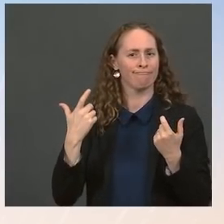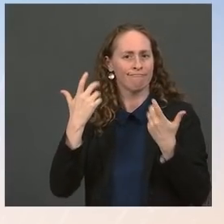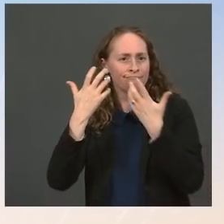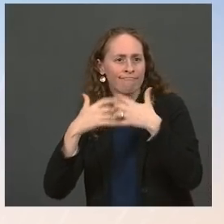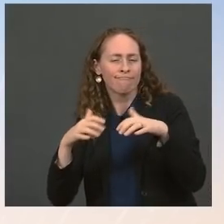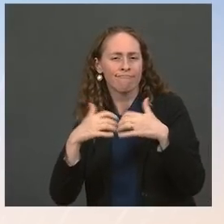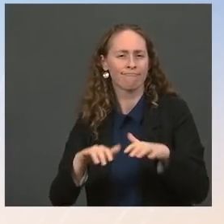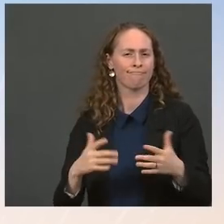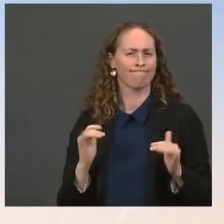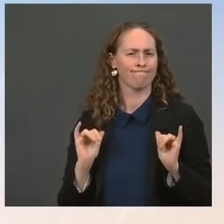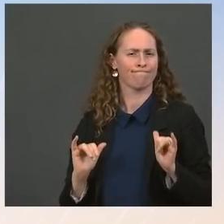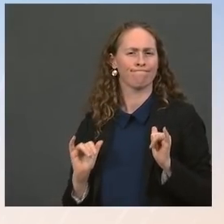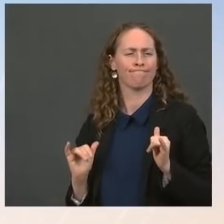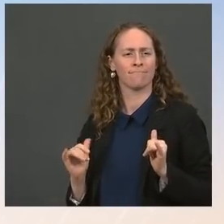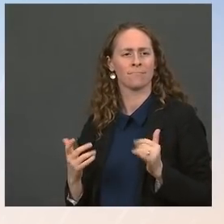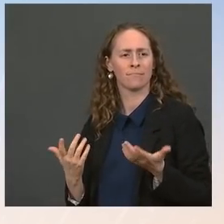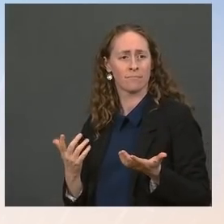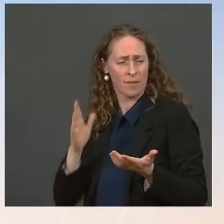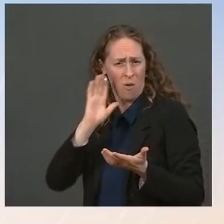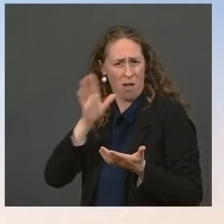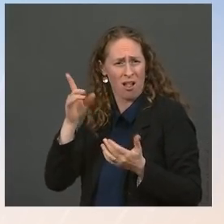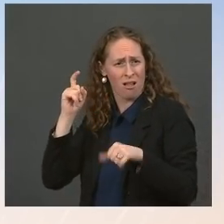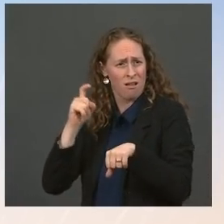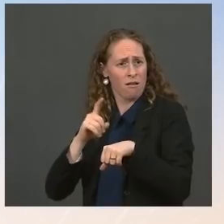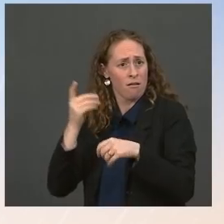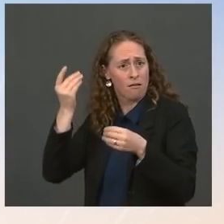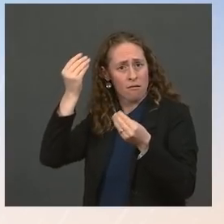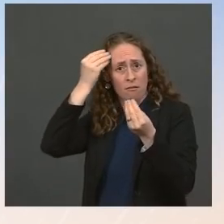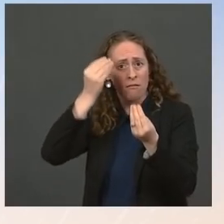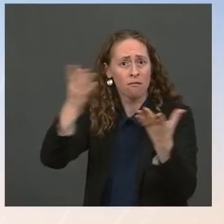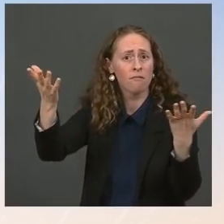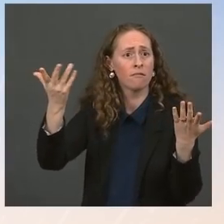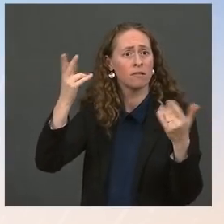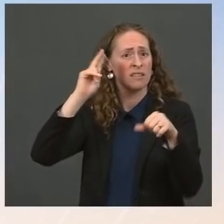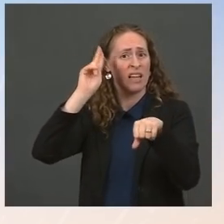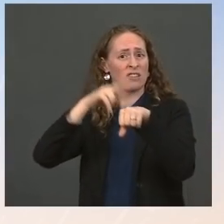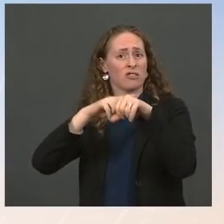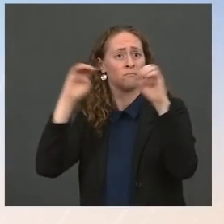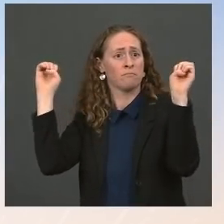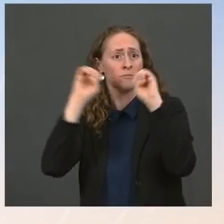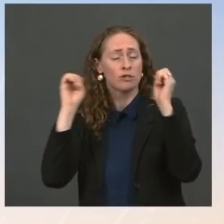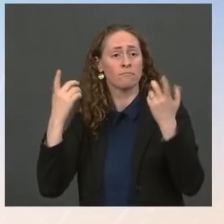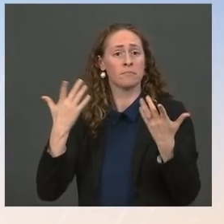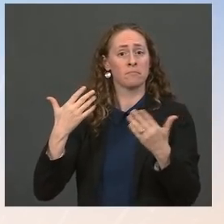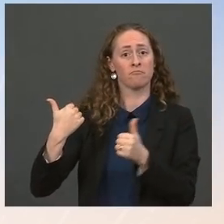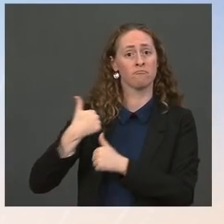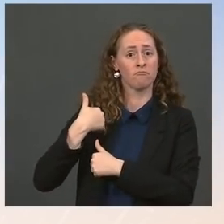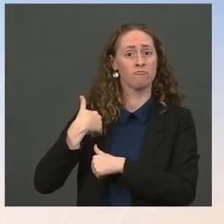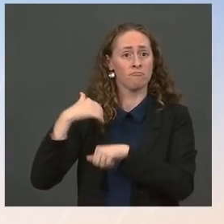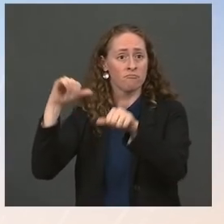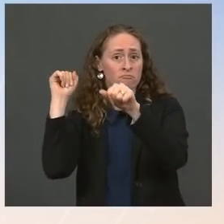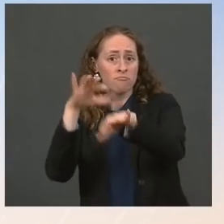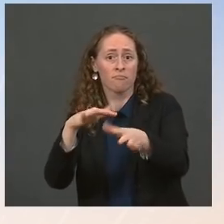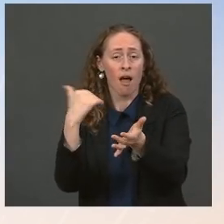would declare a national emergency, have the military help with this kind of thing, or get money from the National Defense Fund